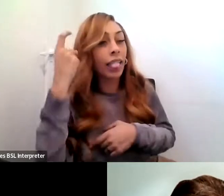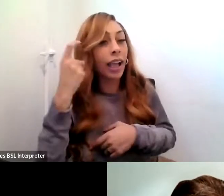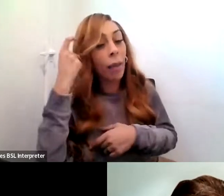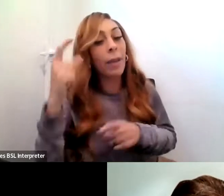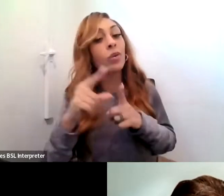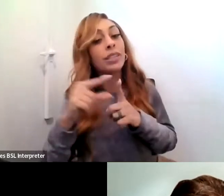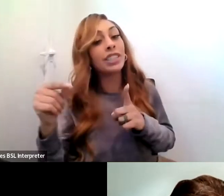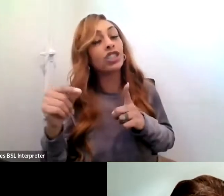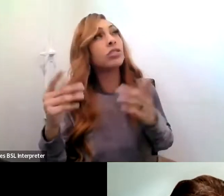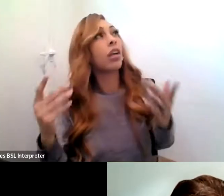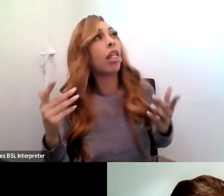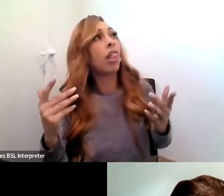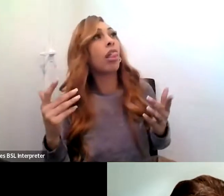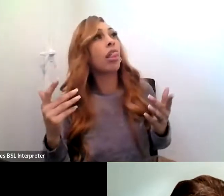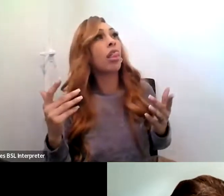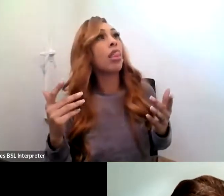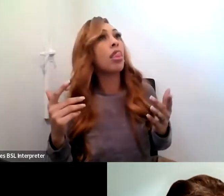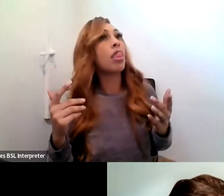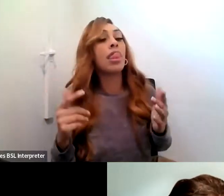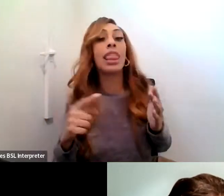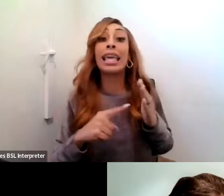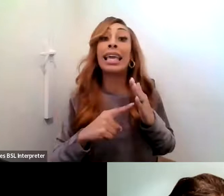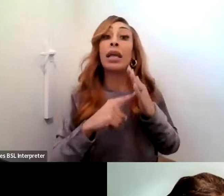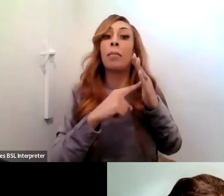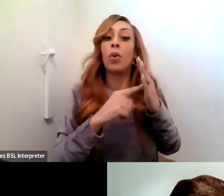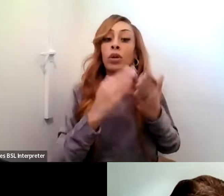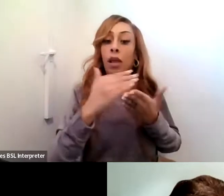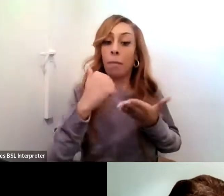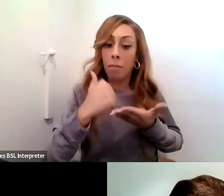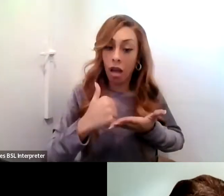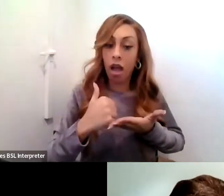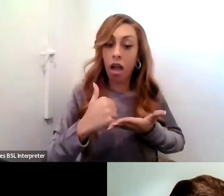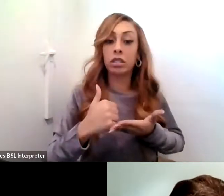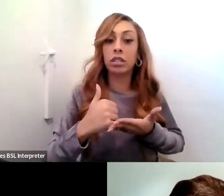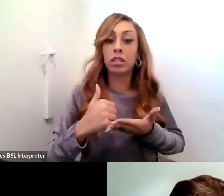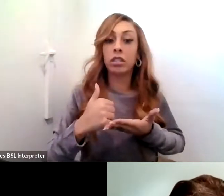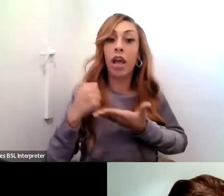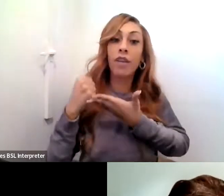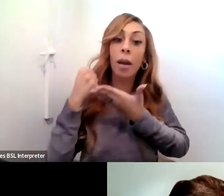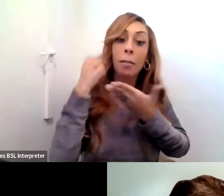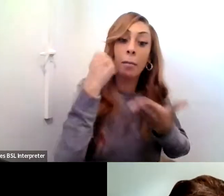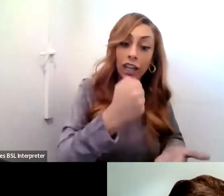as a crucial part of budgeting and planning an event, rather than as a nice add-on.